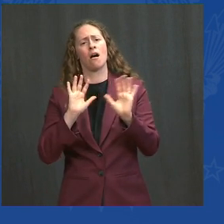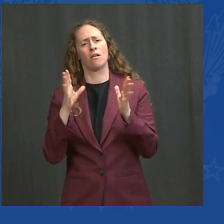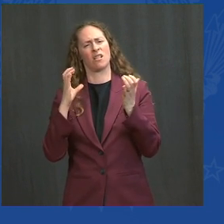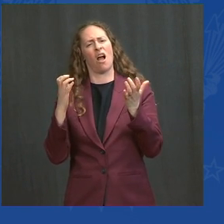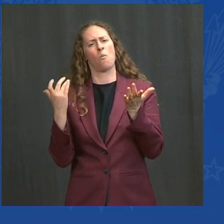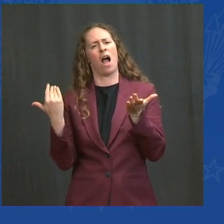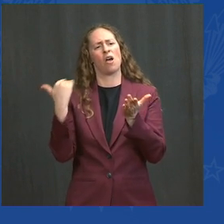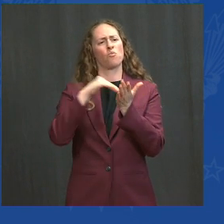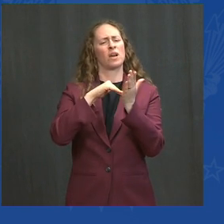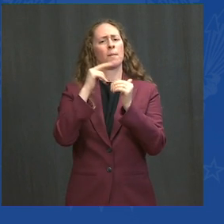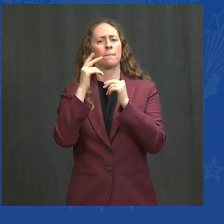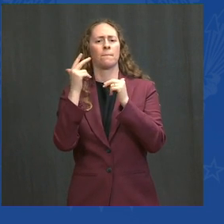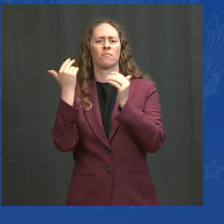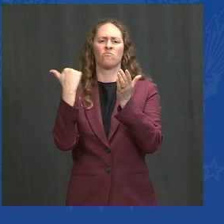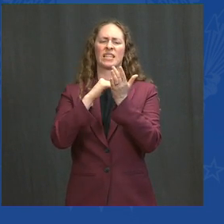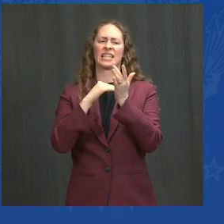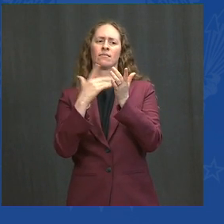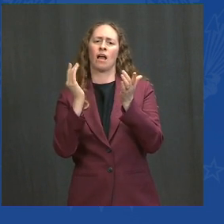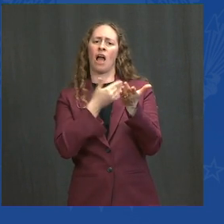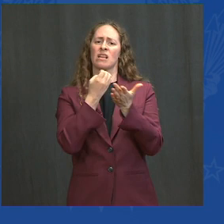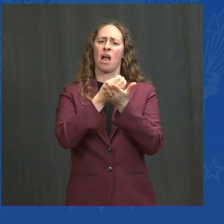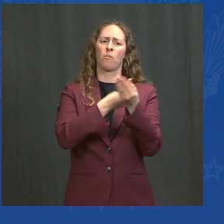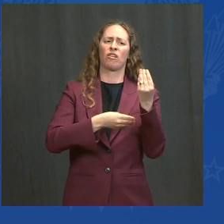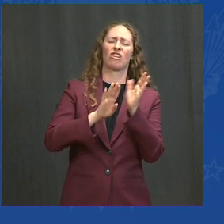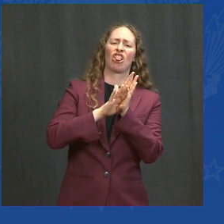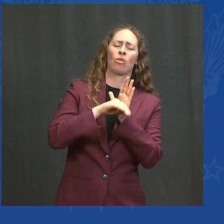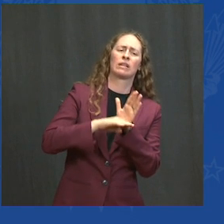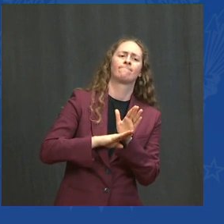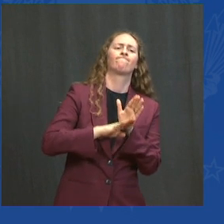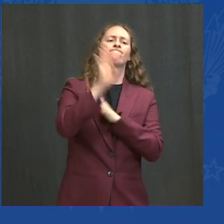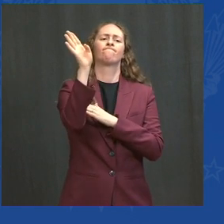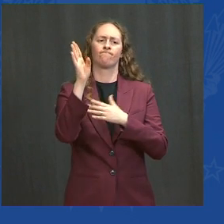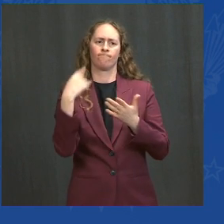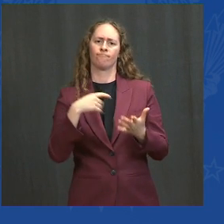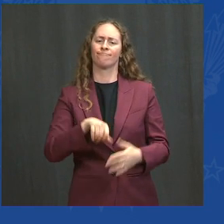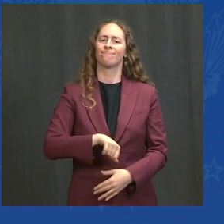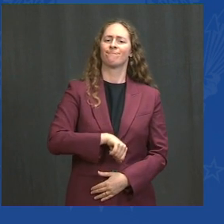creating good-paying jobs with dignity and jobs that cannot be outsourced.